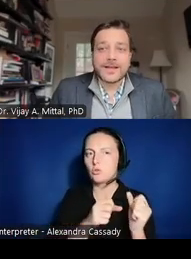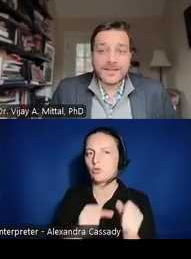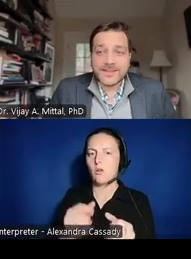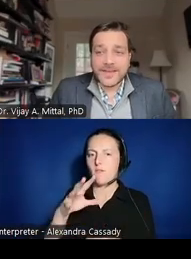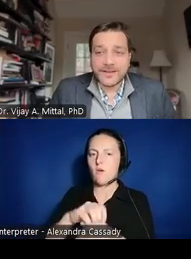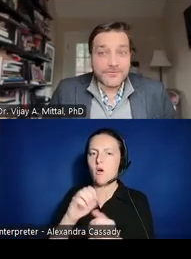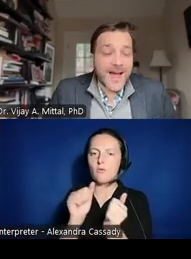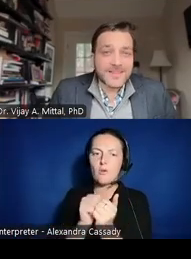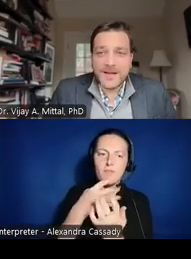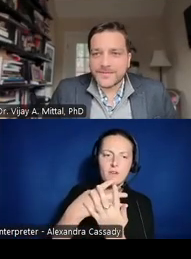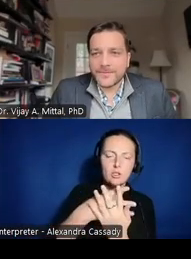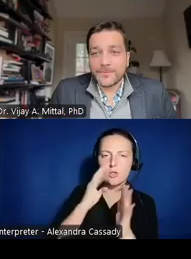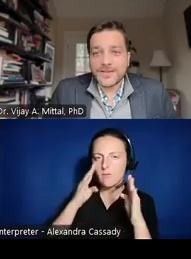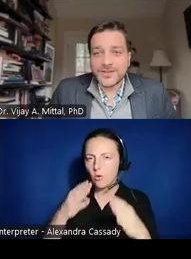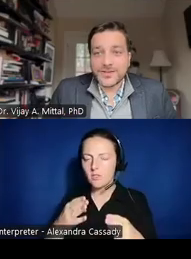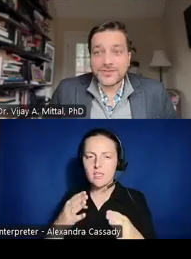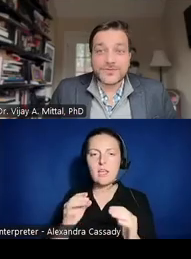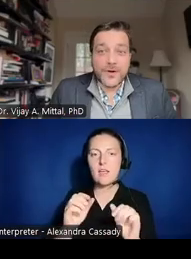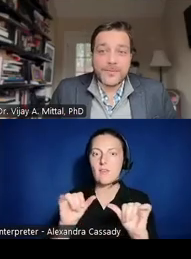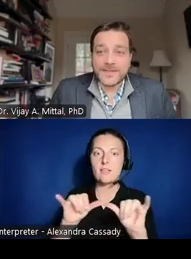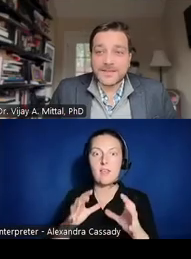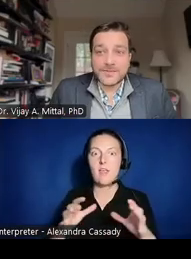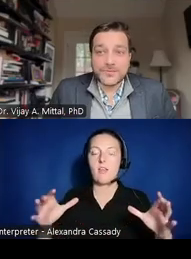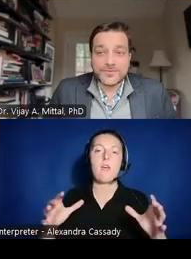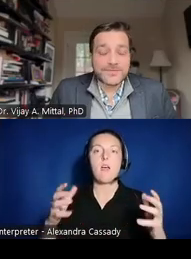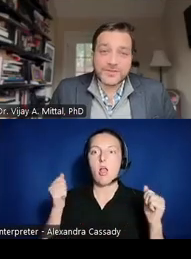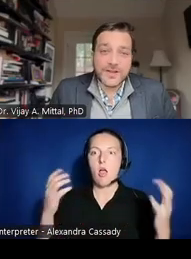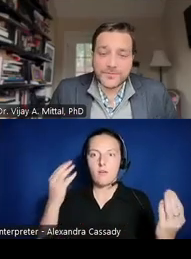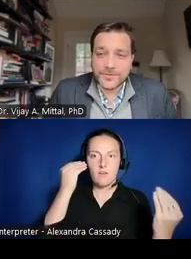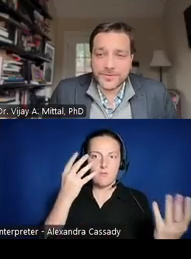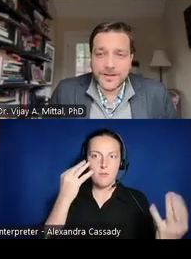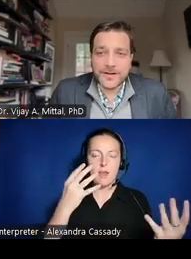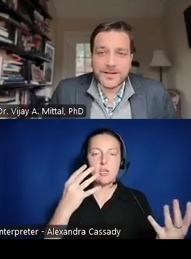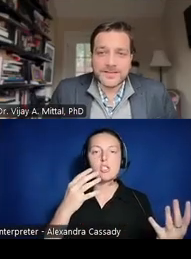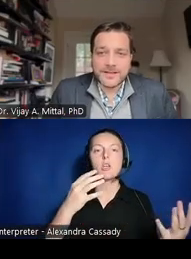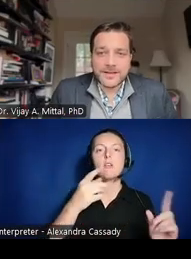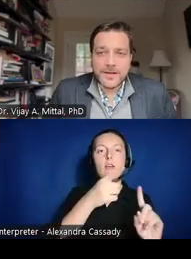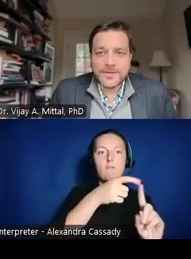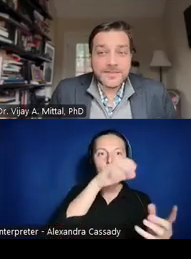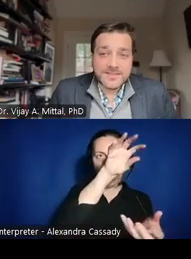and scaling vast amounts of information from and then to specialized cortical areas within the